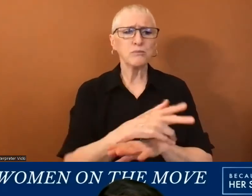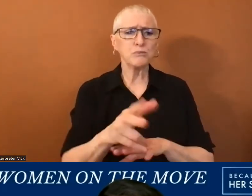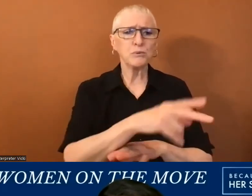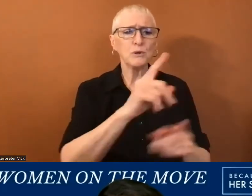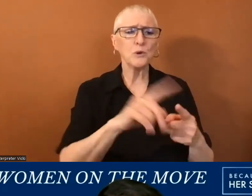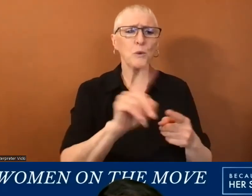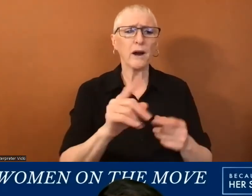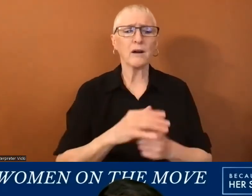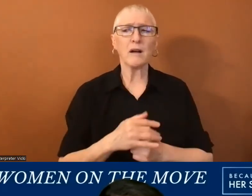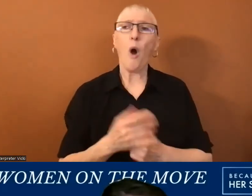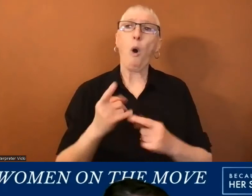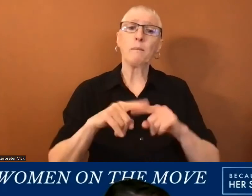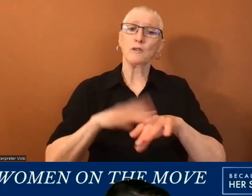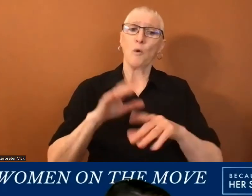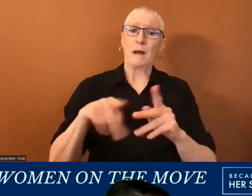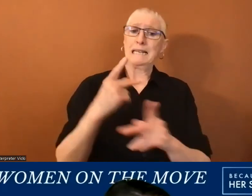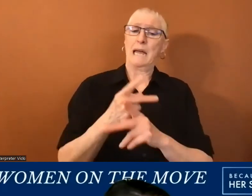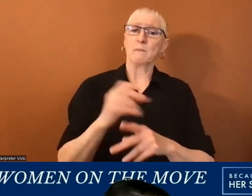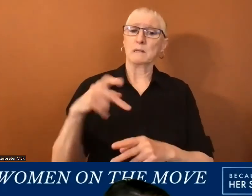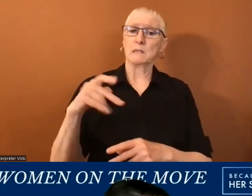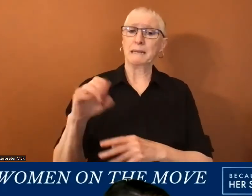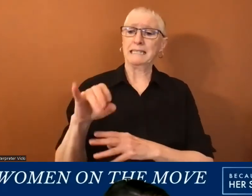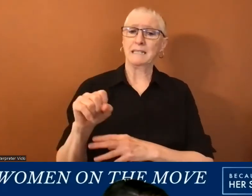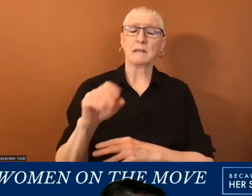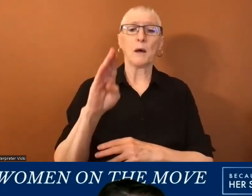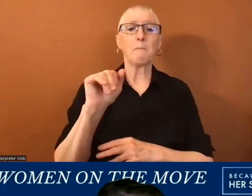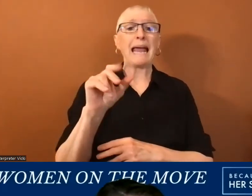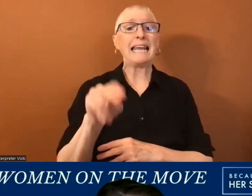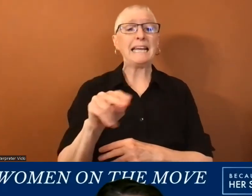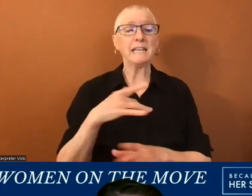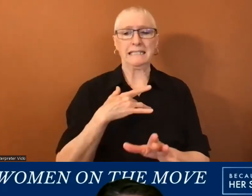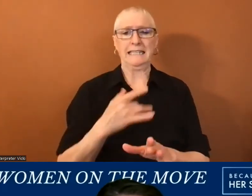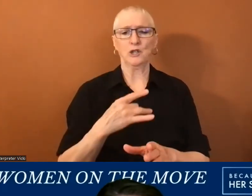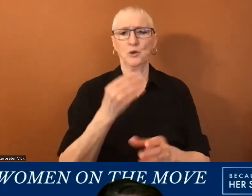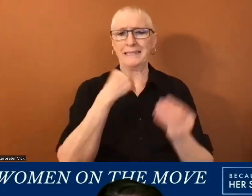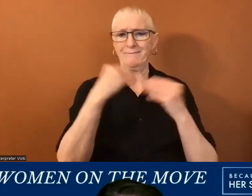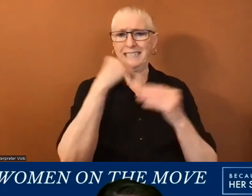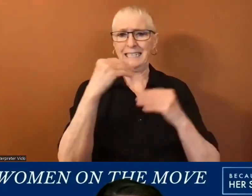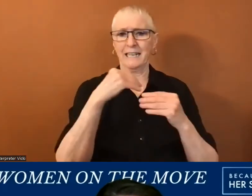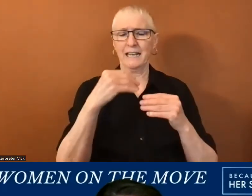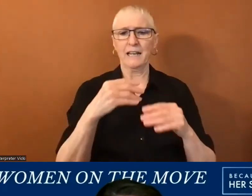Well, it depends upon the species but for baleen whales they tend to feed in high latitudes so